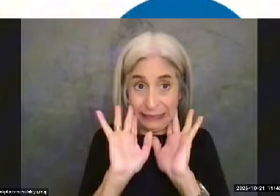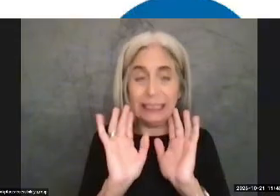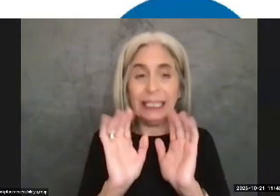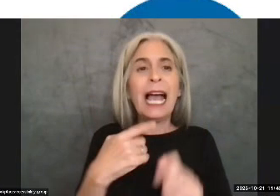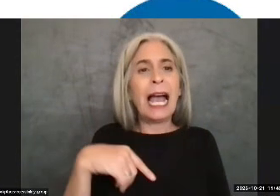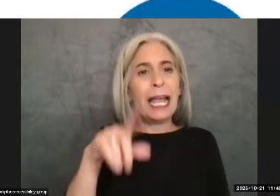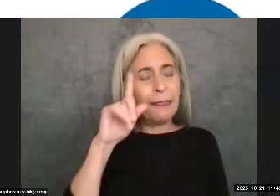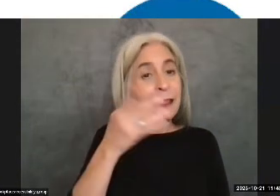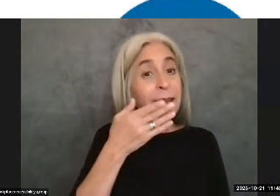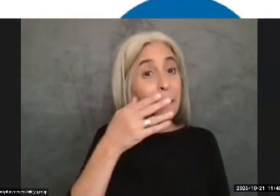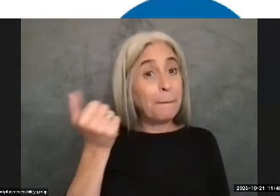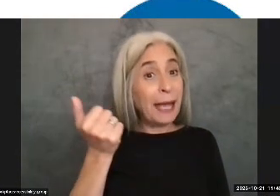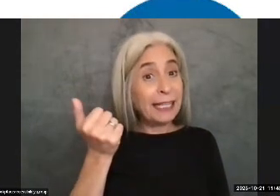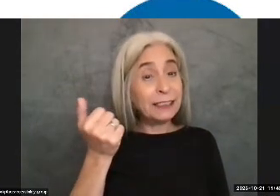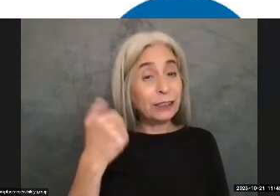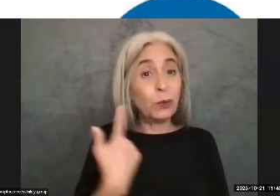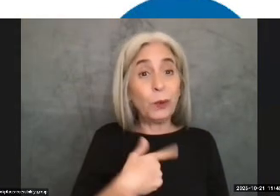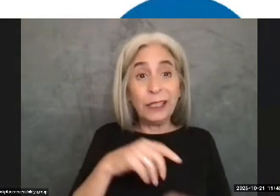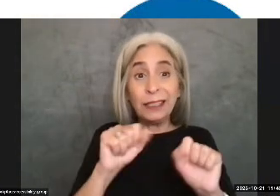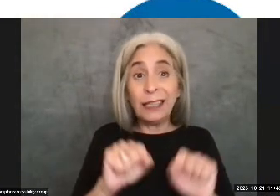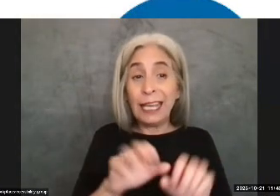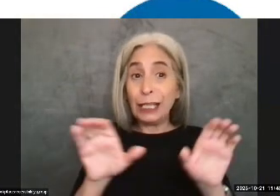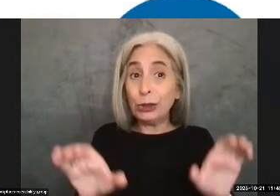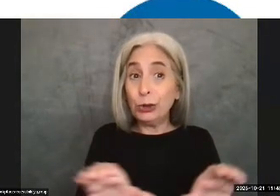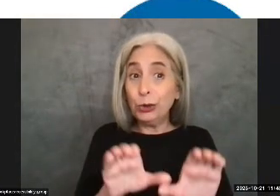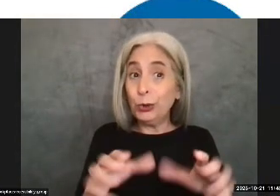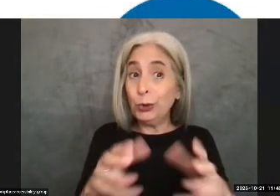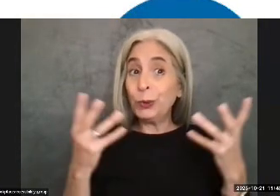Kathleen DeForest: And I think the best that we can do